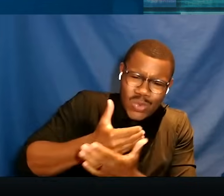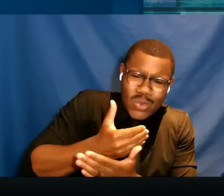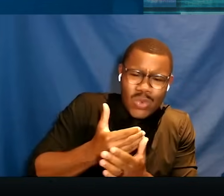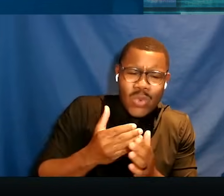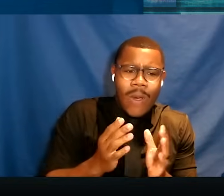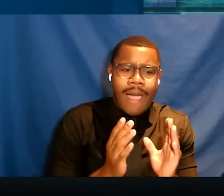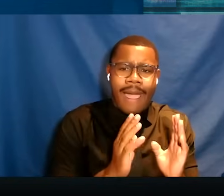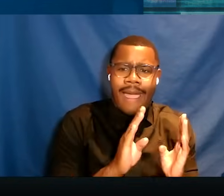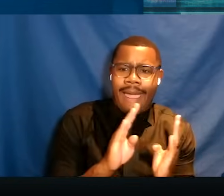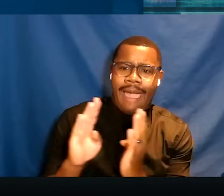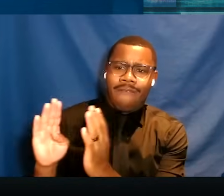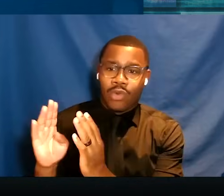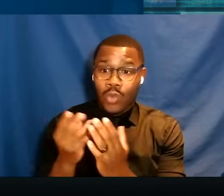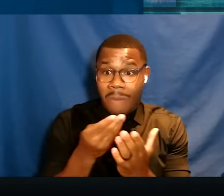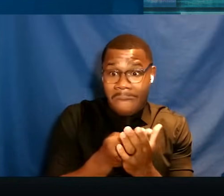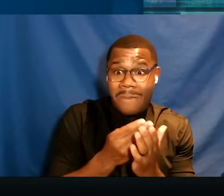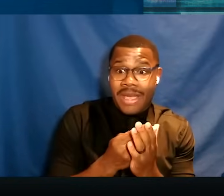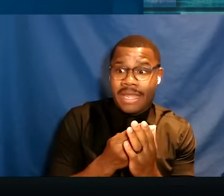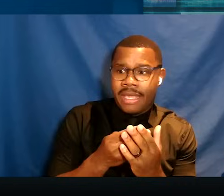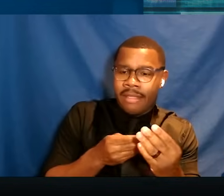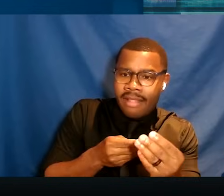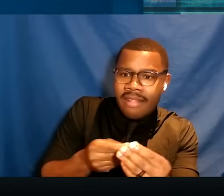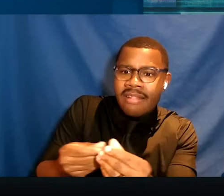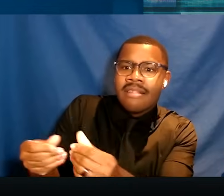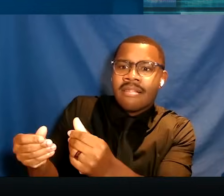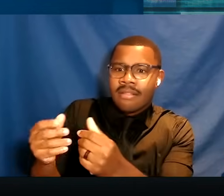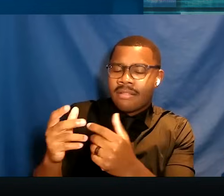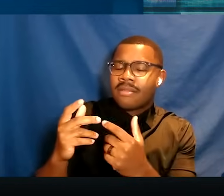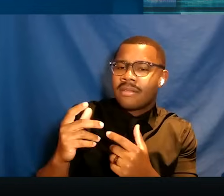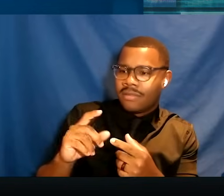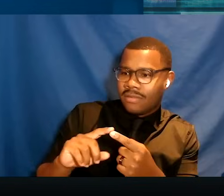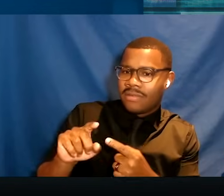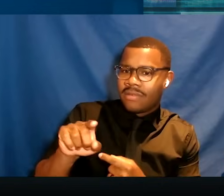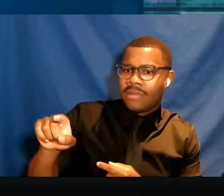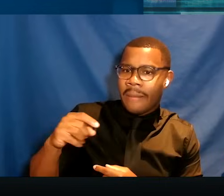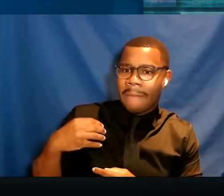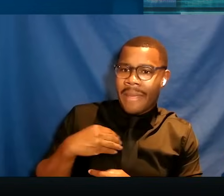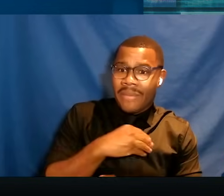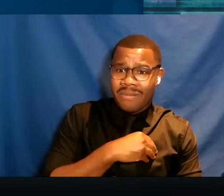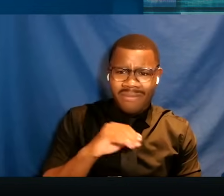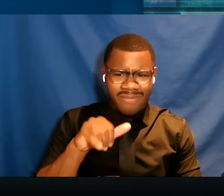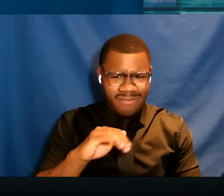to go to our members from out of the streaming business. And that's a very big deal, that doesn't exist anywhere else.